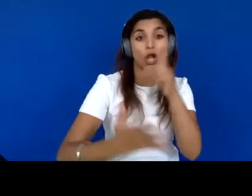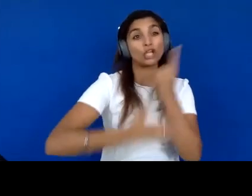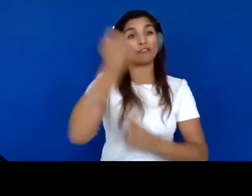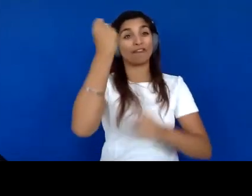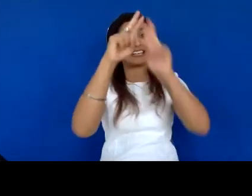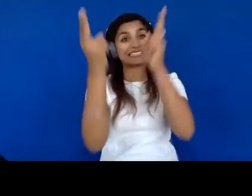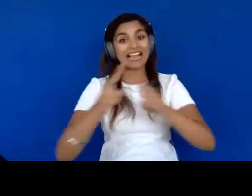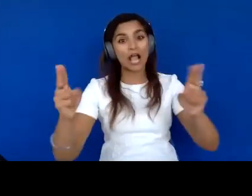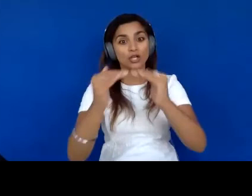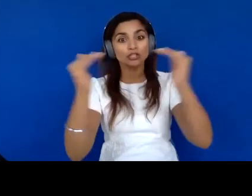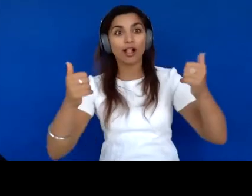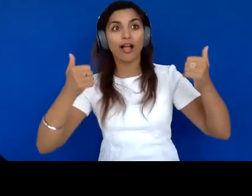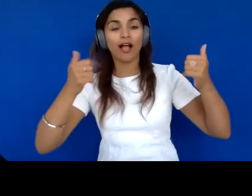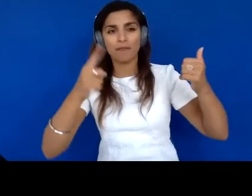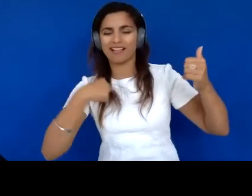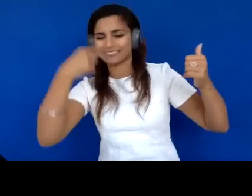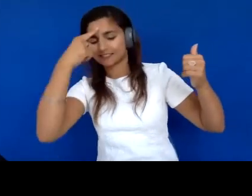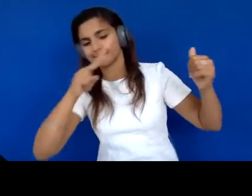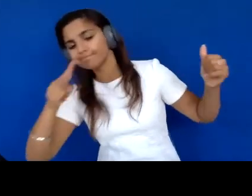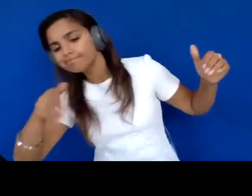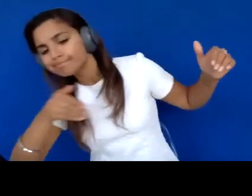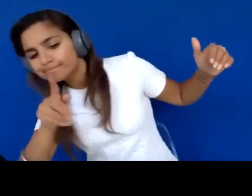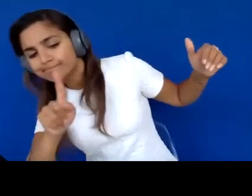side to the superhuman narrative which to my mind has particularly dangerous